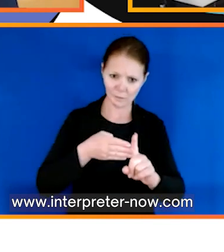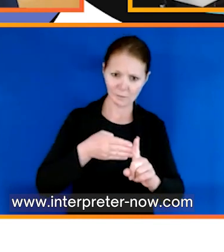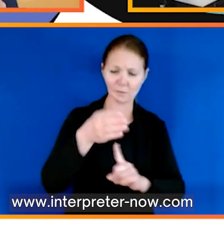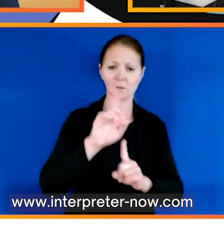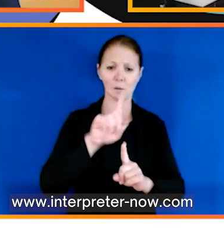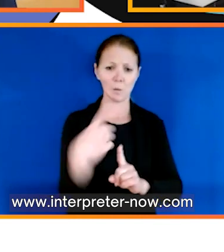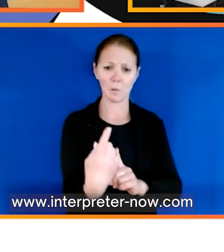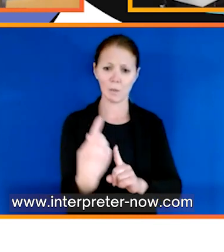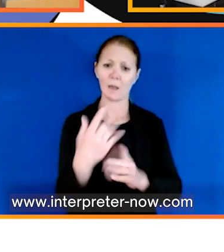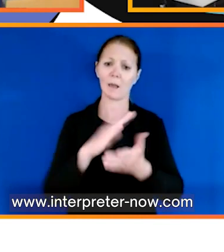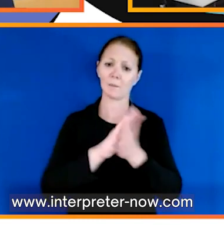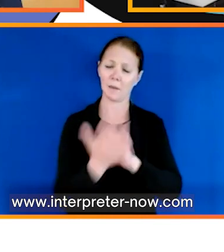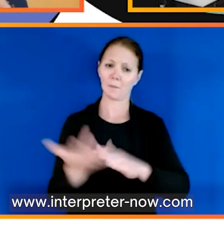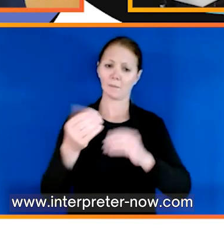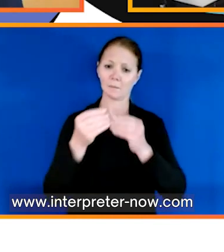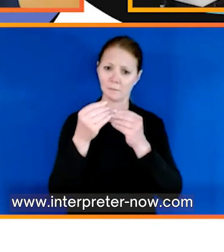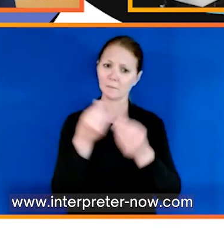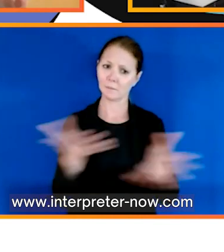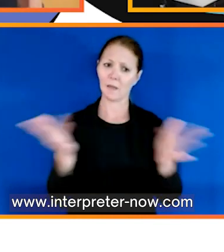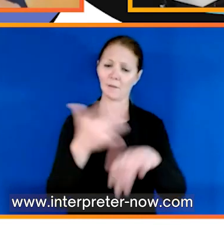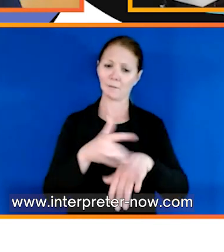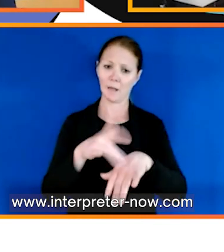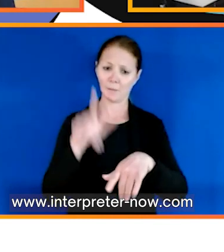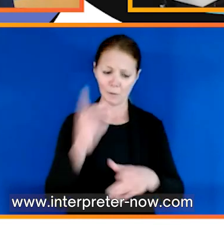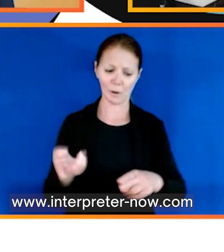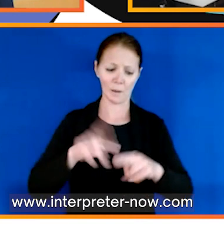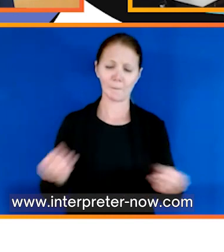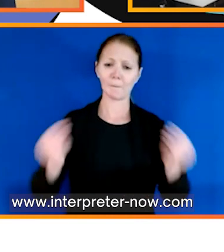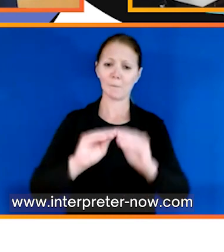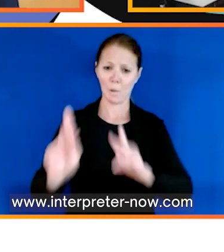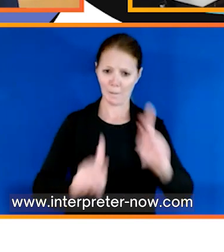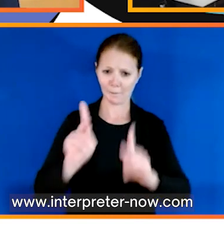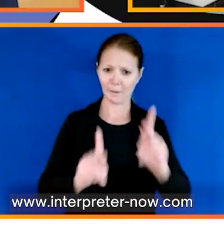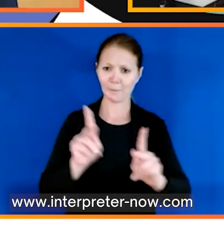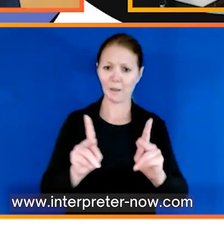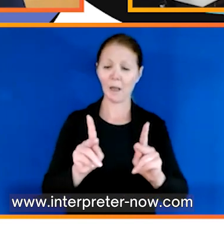and also make it cheaper for organizations where those budgets are cut, unfortunately,